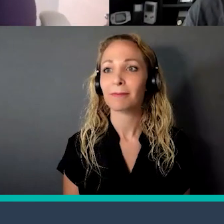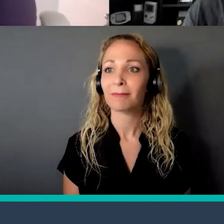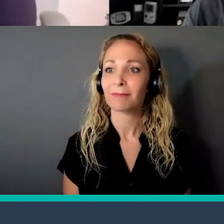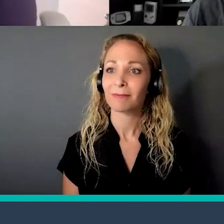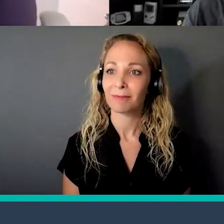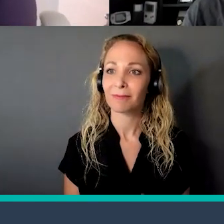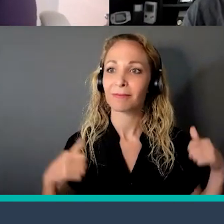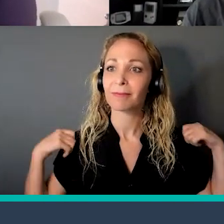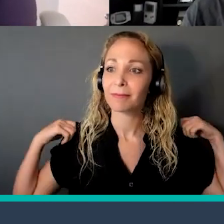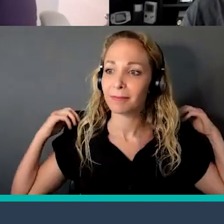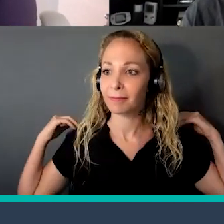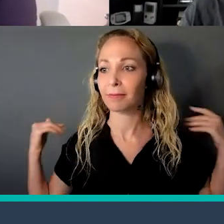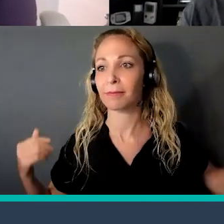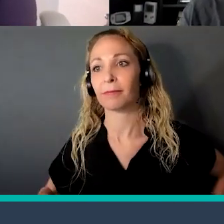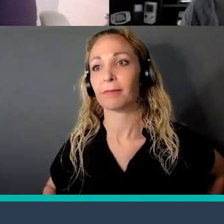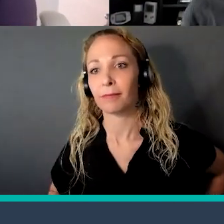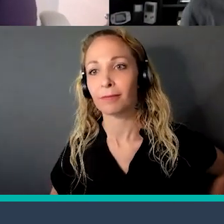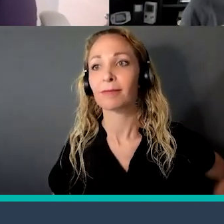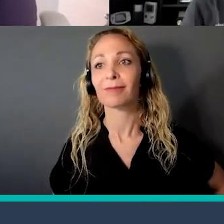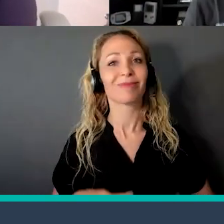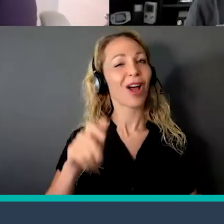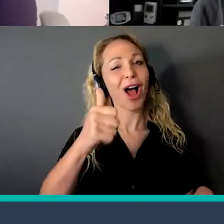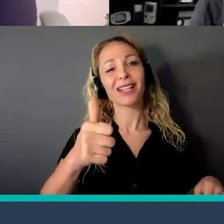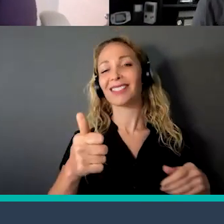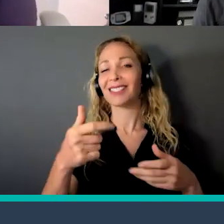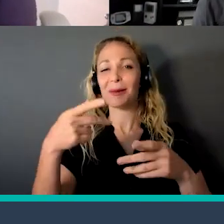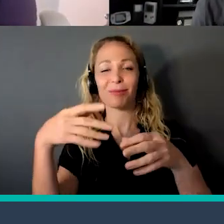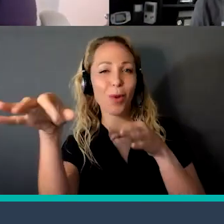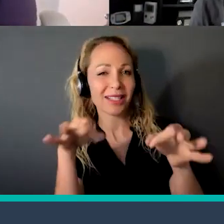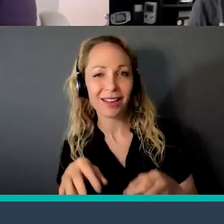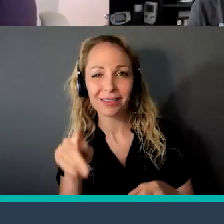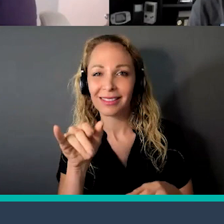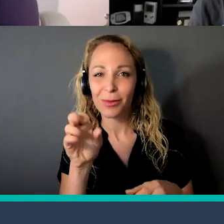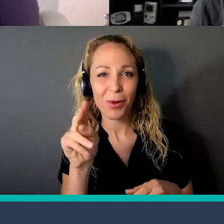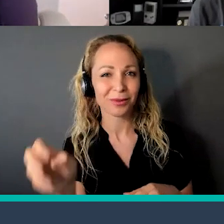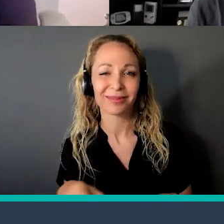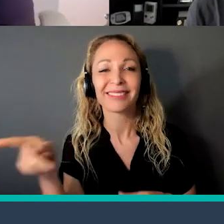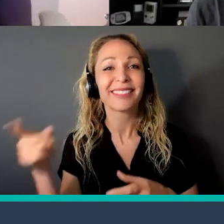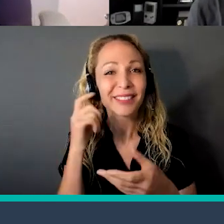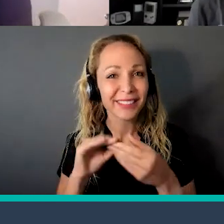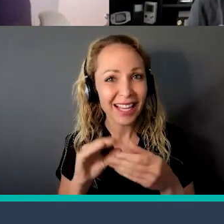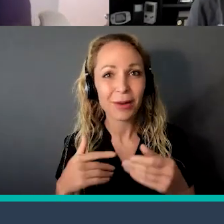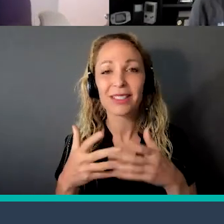AWESOME BREAK DOWN TYRON. AND WE HAVE A TON OF USE CASES THIS ENABLES.